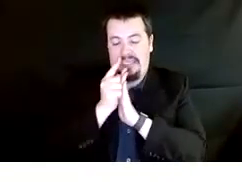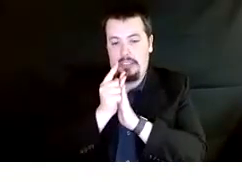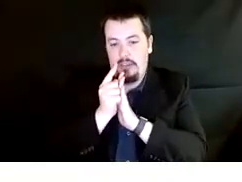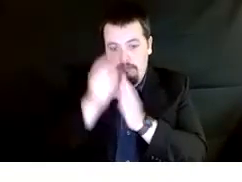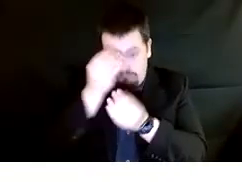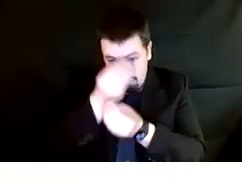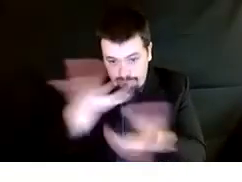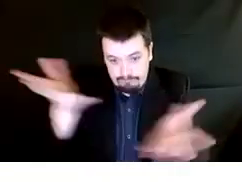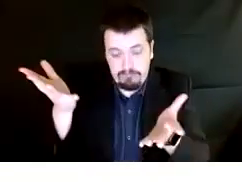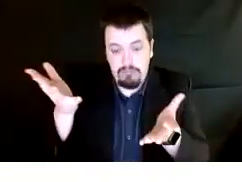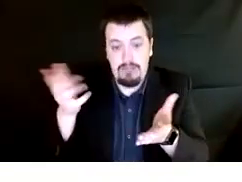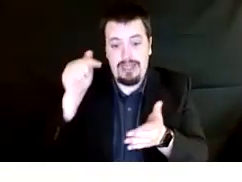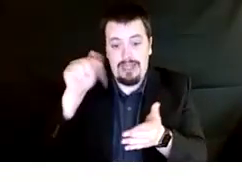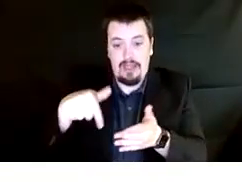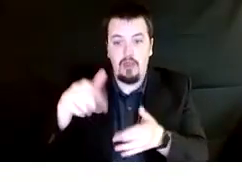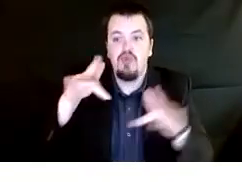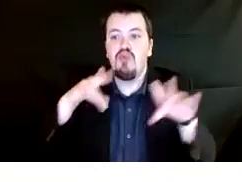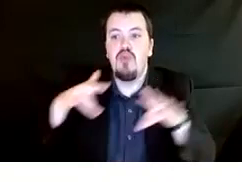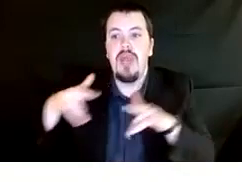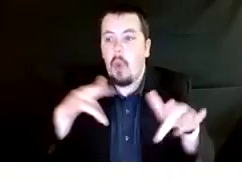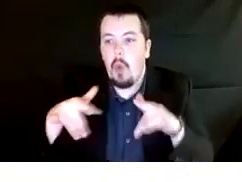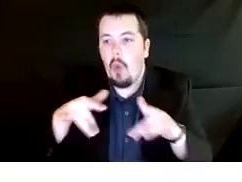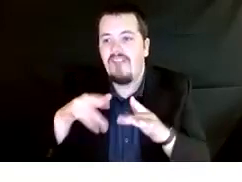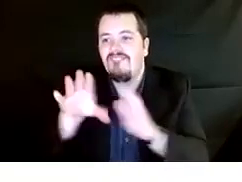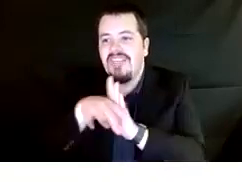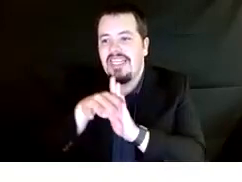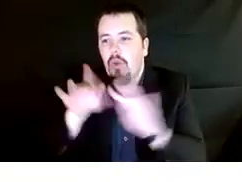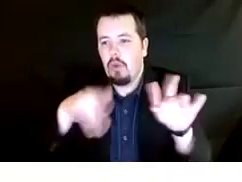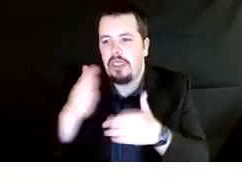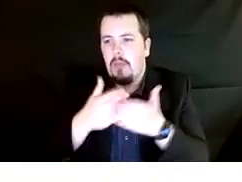let you know the session is being recorded ... some of the people that were on early probably heard that